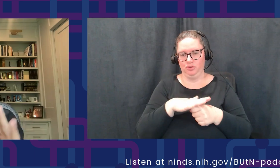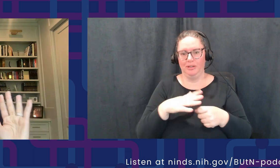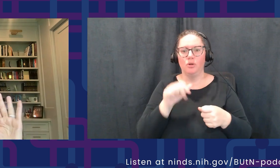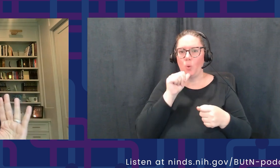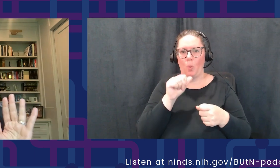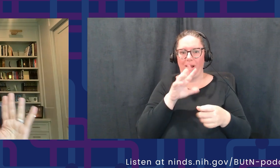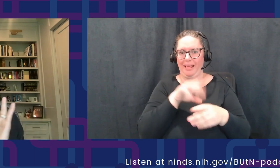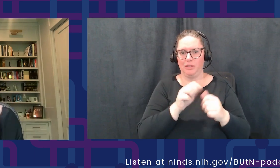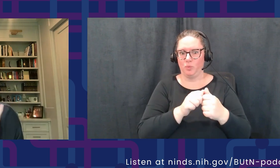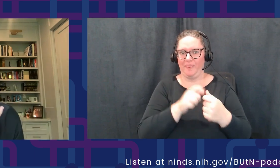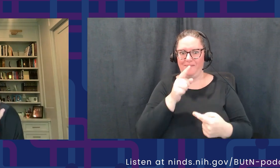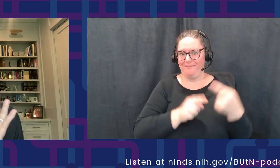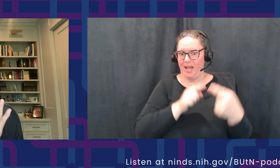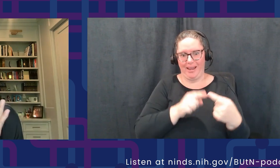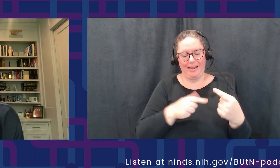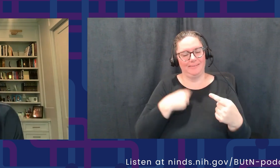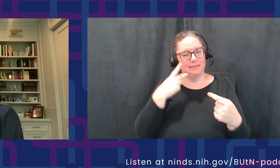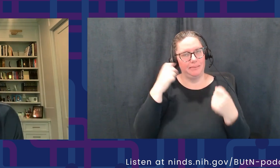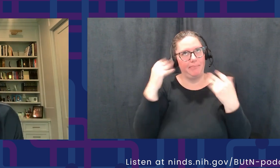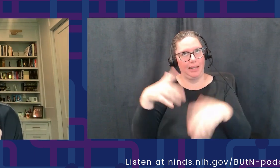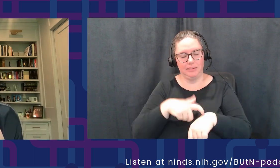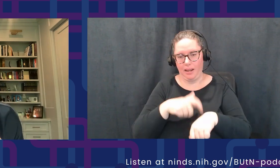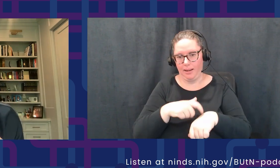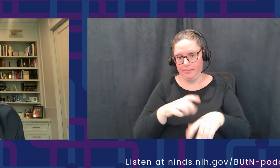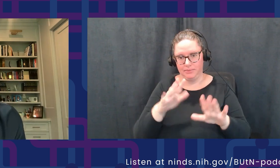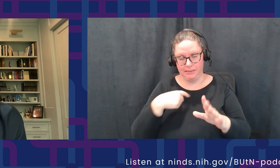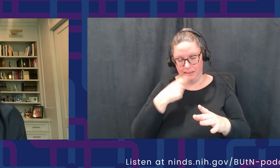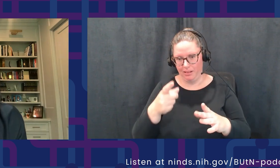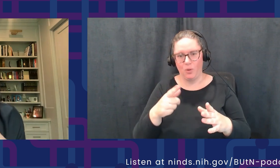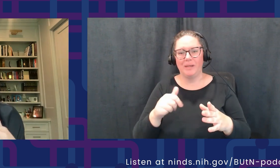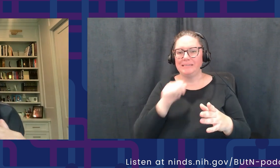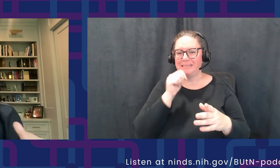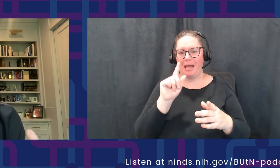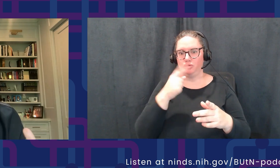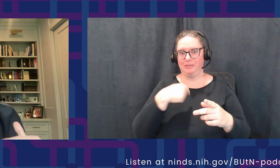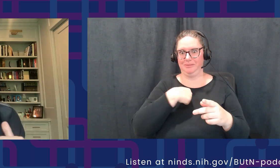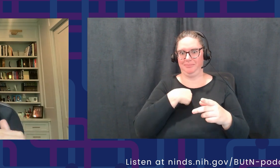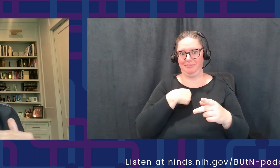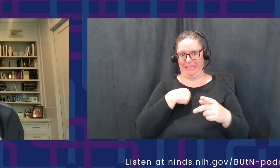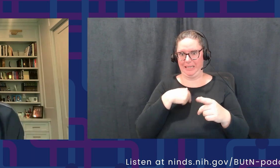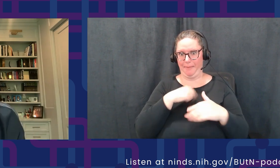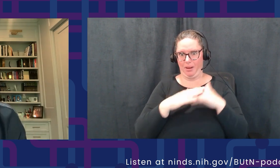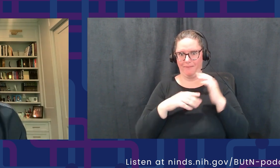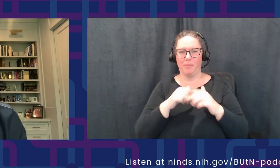I've seen that way too many times. I could tell you, it's not just me. It makes everybody uncomfortable.